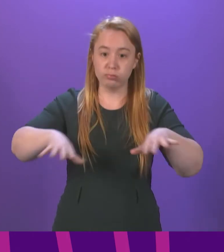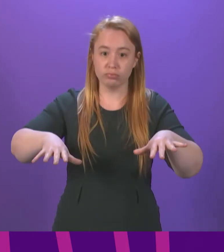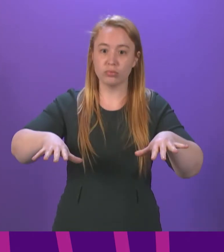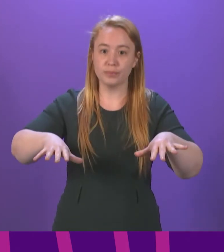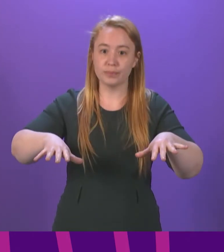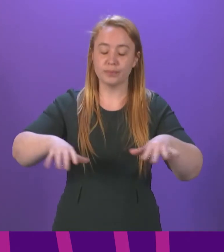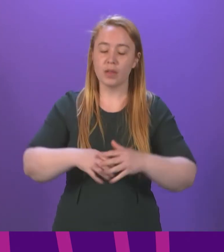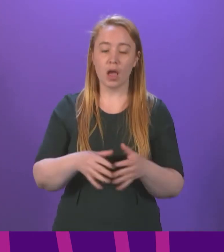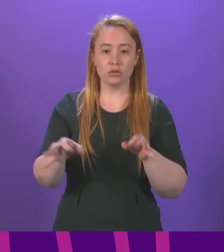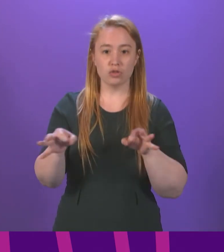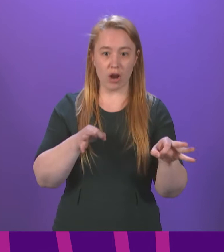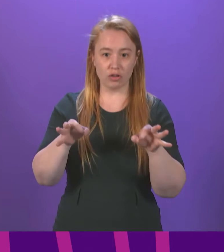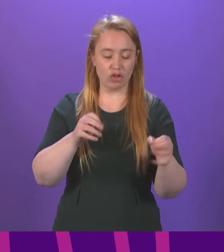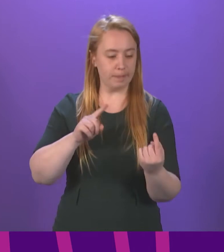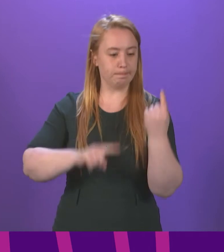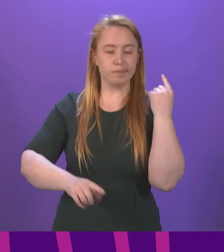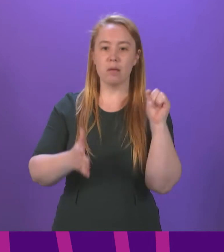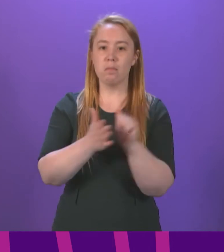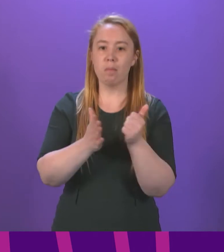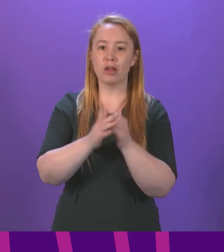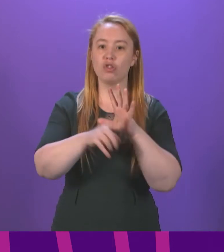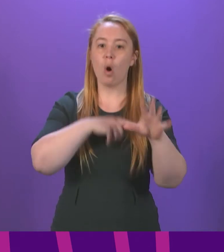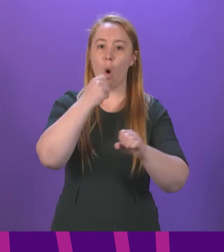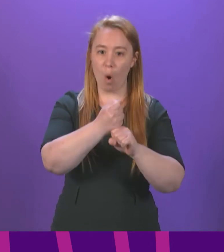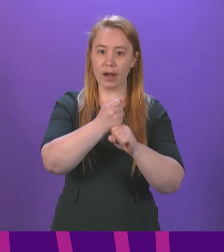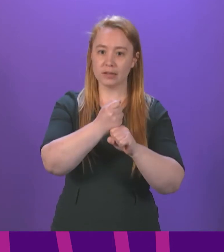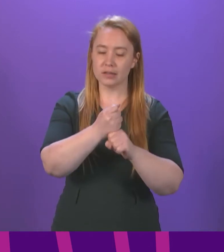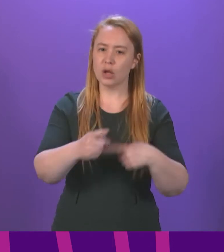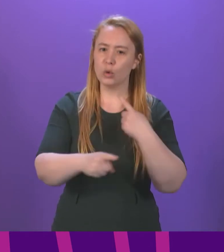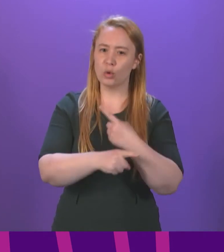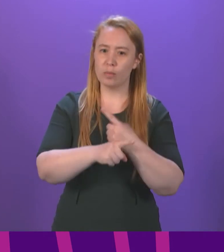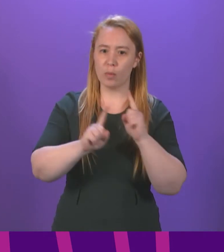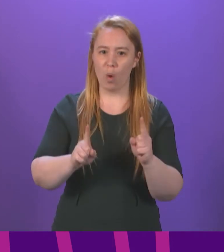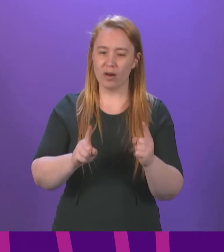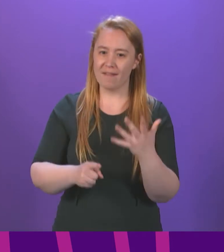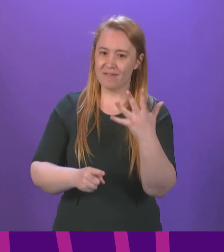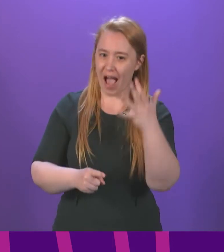The strategy that was published in August last year gave five rationales for our priorities